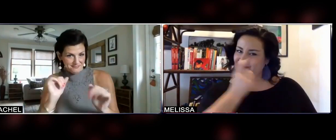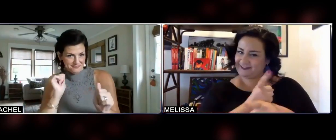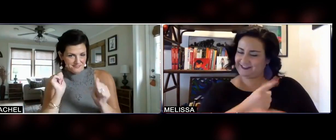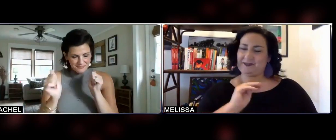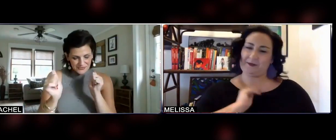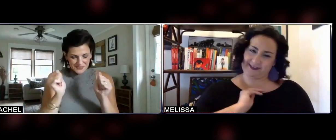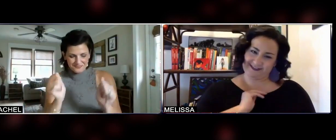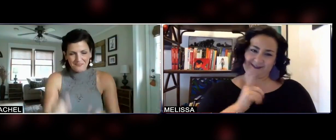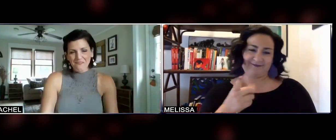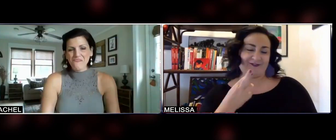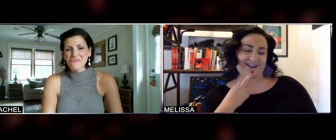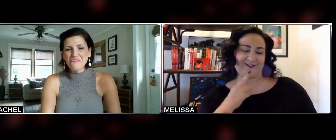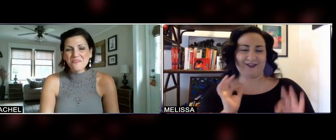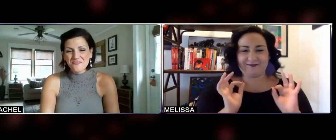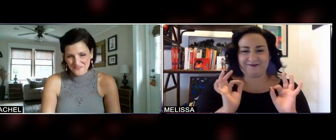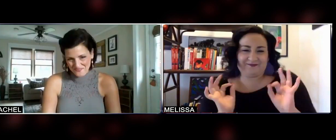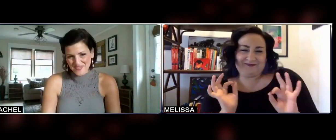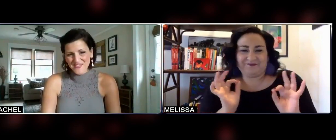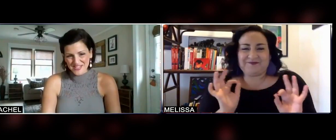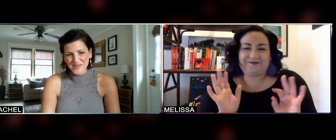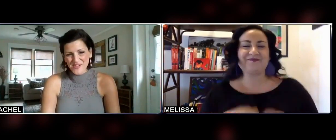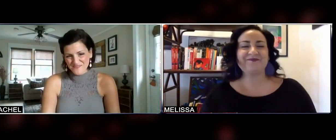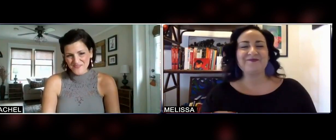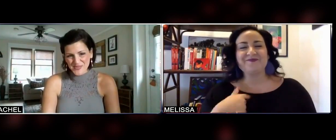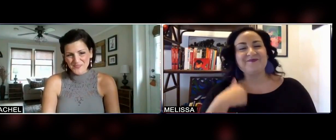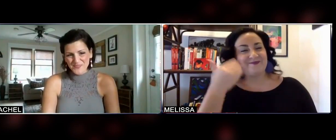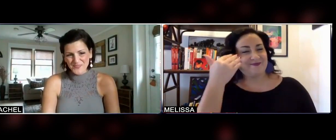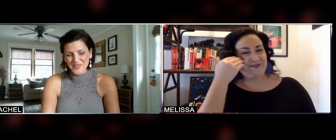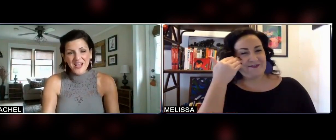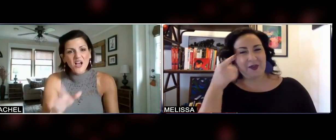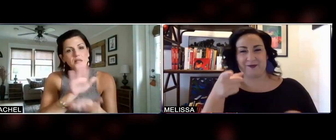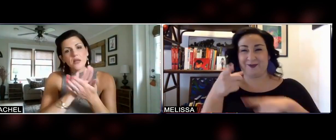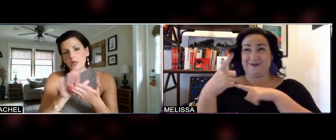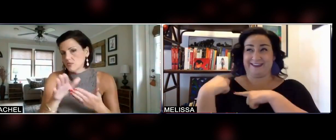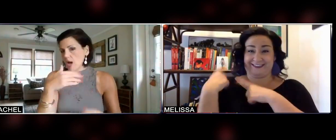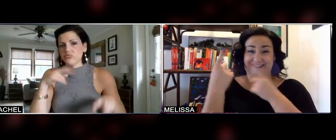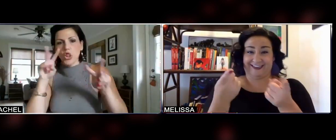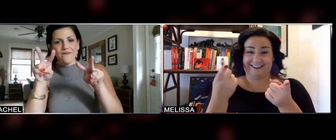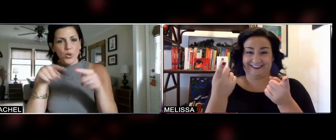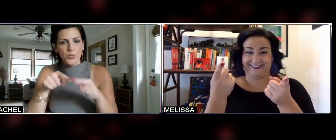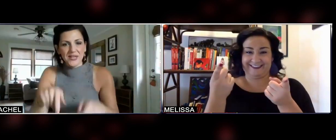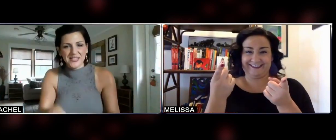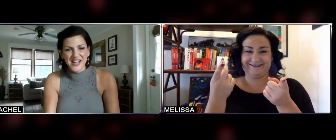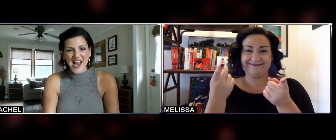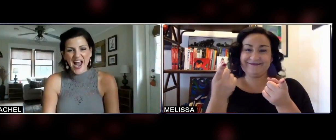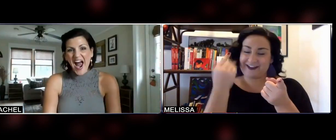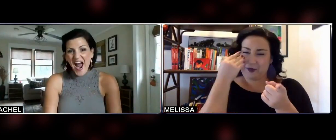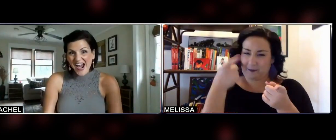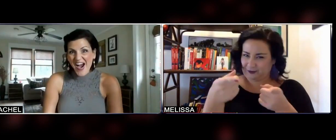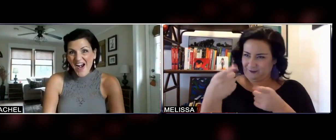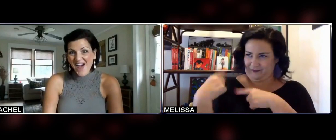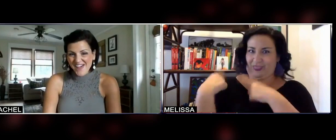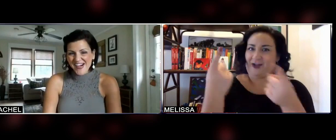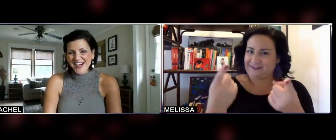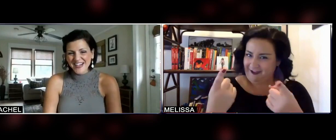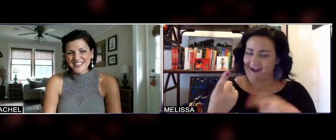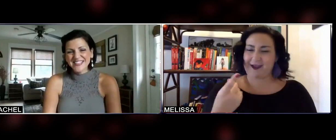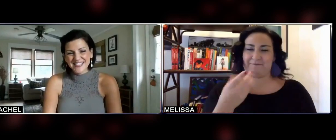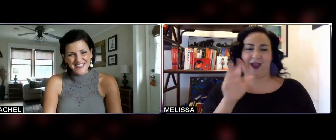Right. Melissa. Rachel. This is nice. I was looking forward to this... I've known you for a long time...